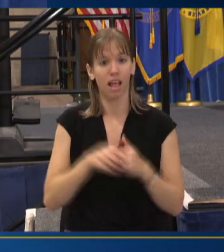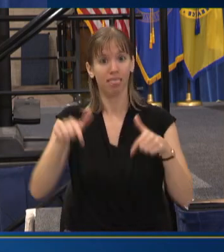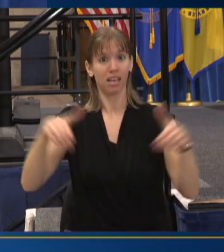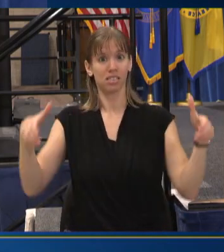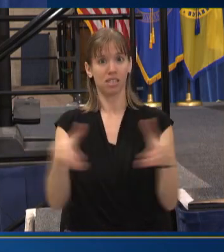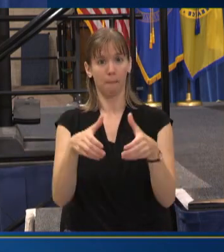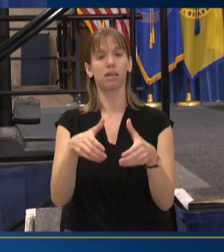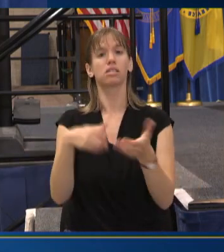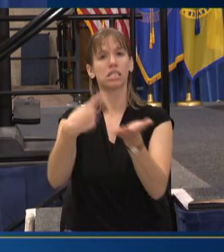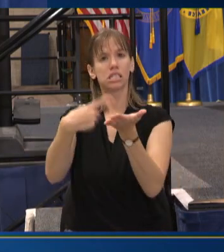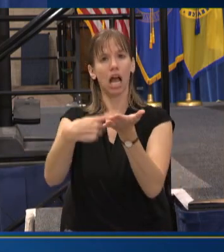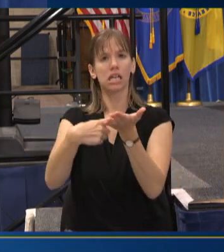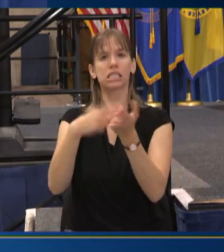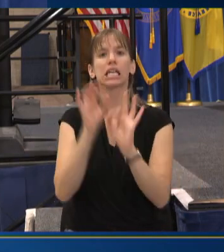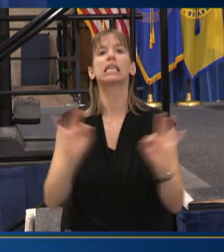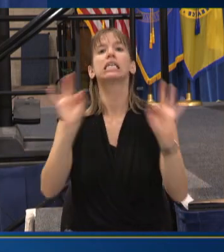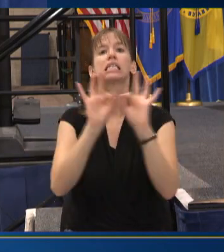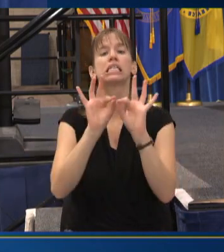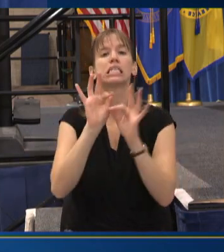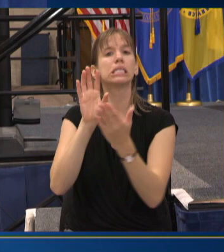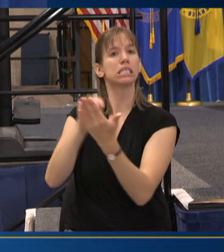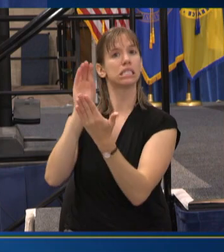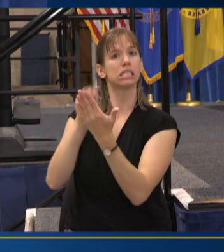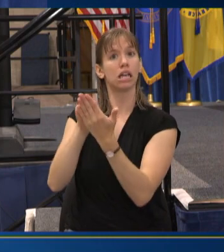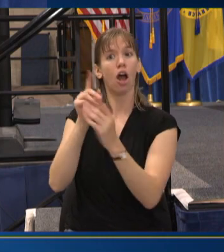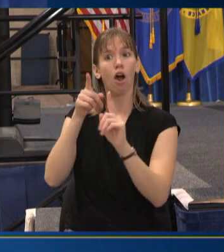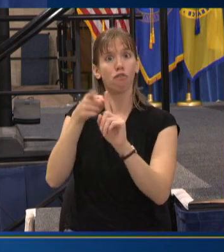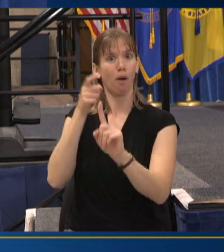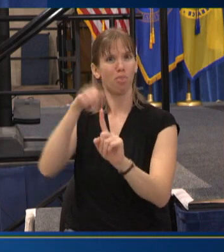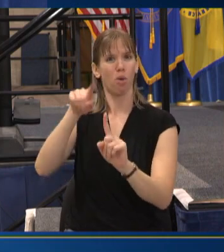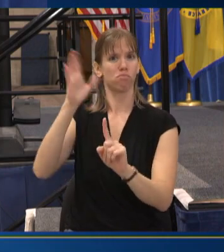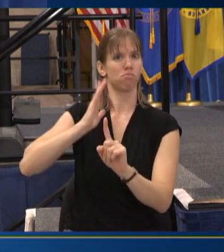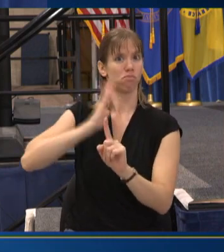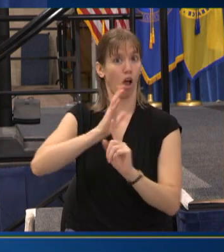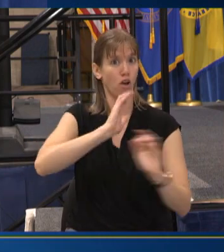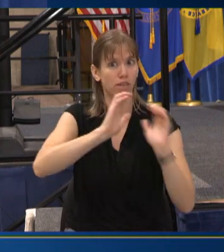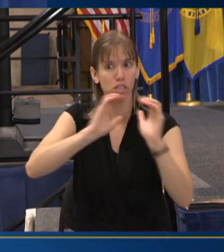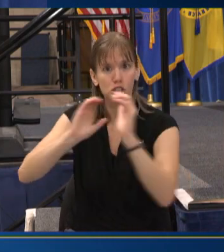key insights from those engagements and to identify interdisciplinary opportunities